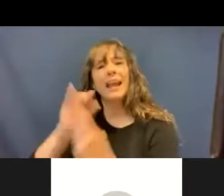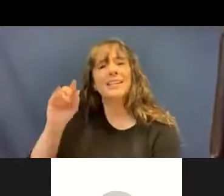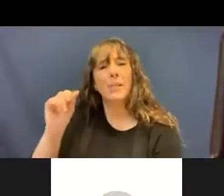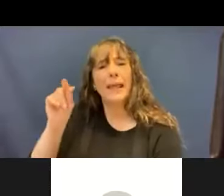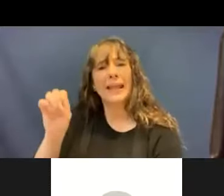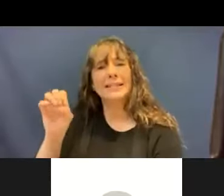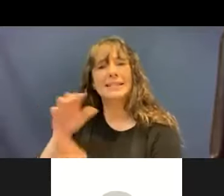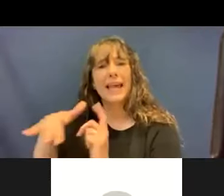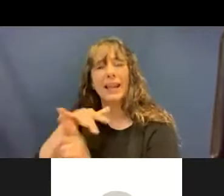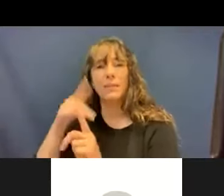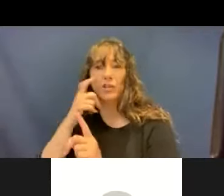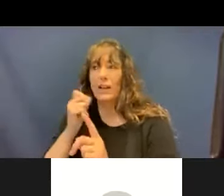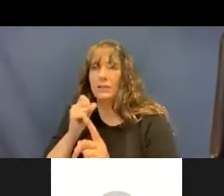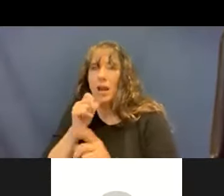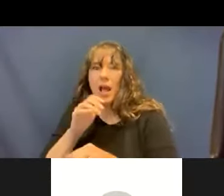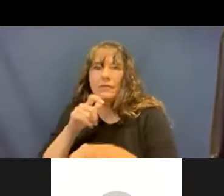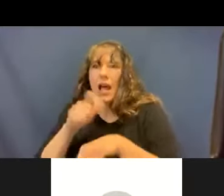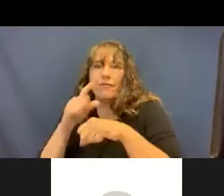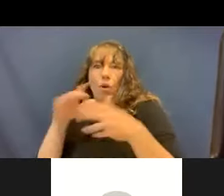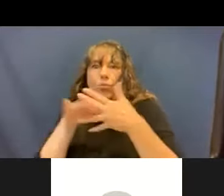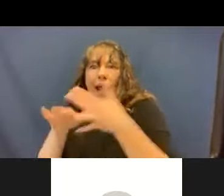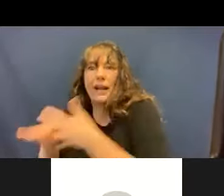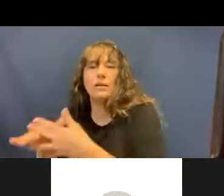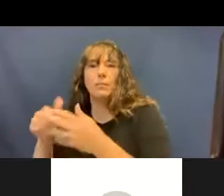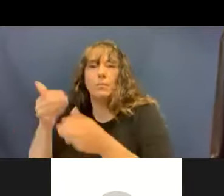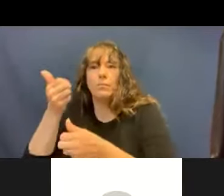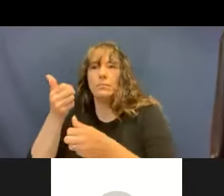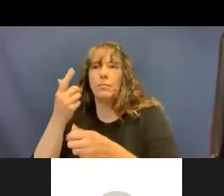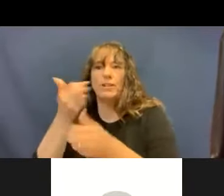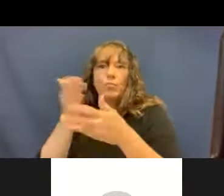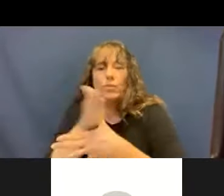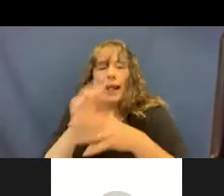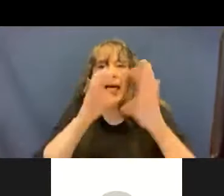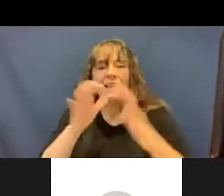barely had time for a break between each classes, let alone getting to know them. So I think